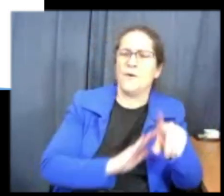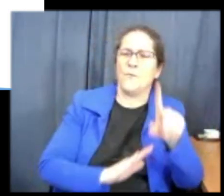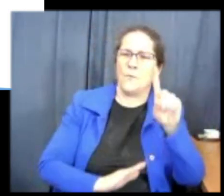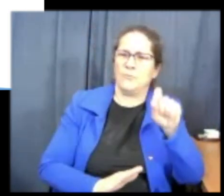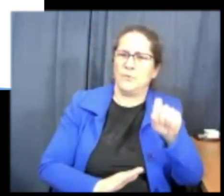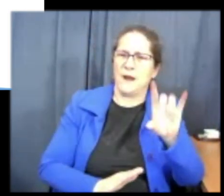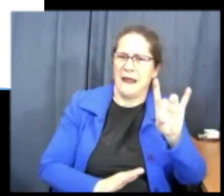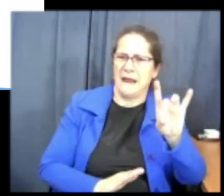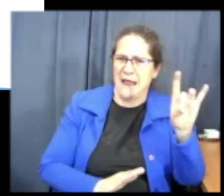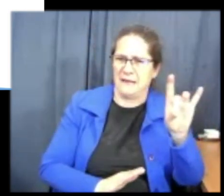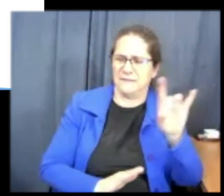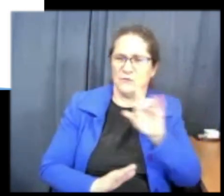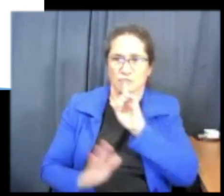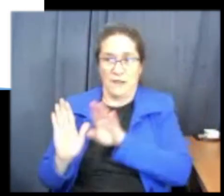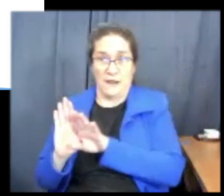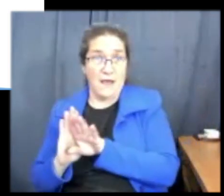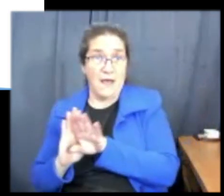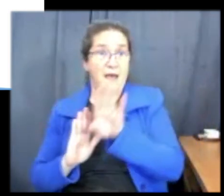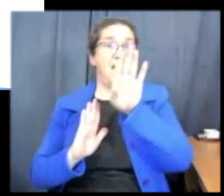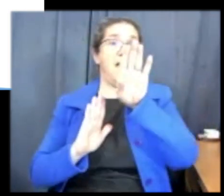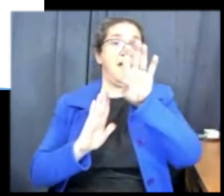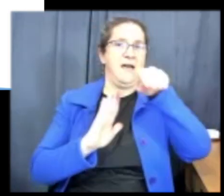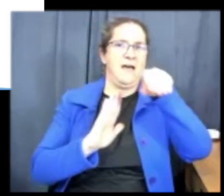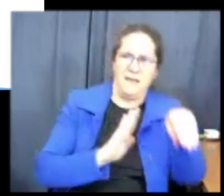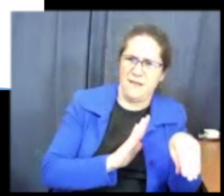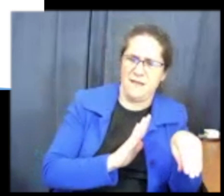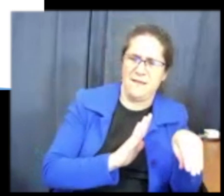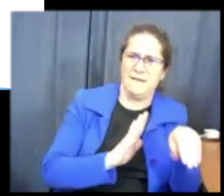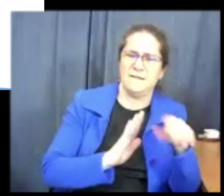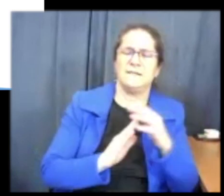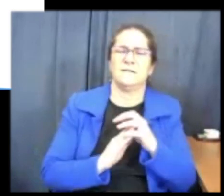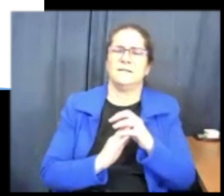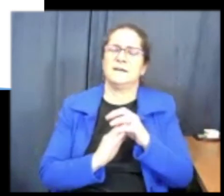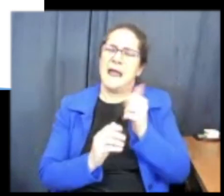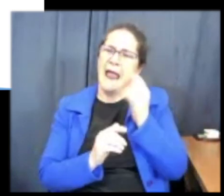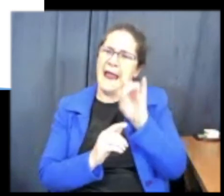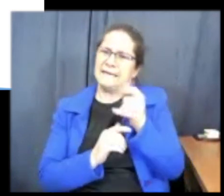So it really jumped in that 18-19 school year from a 1.2